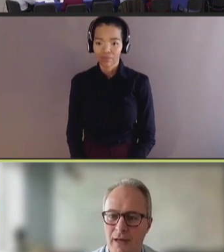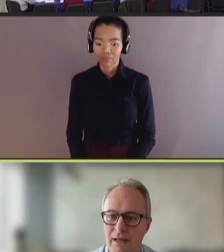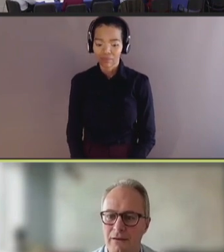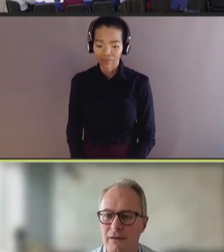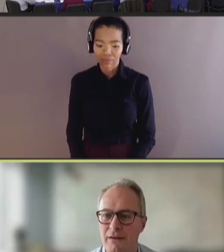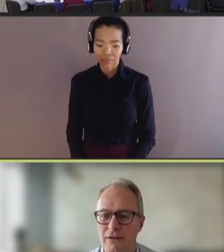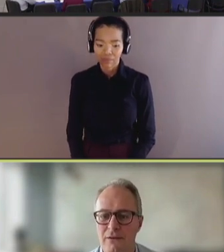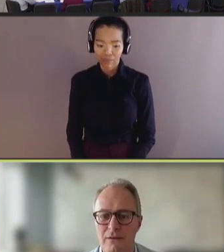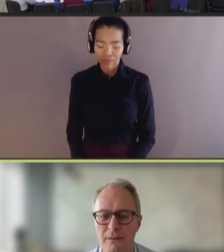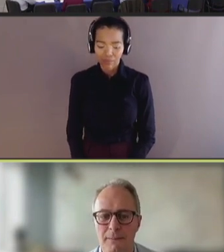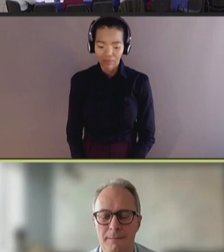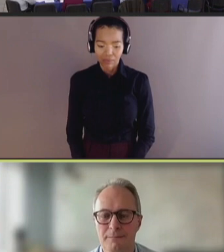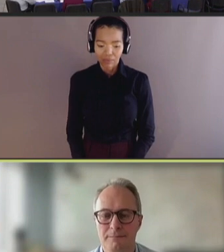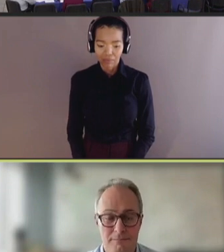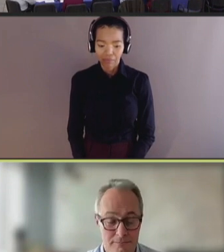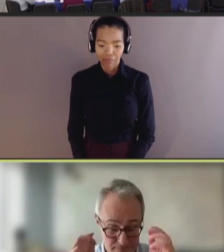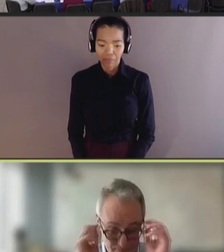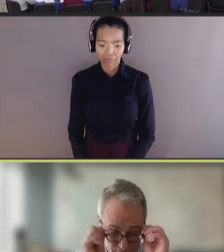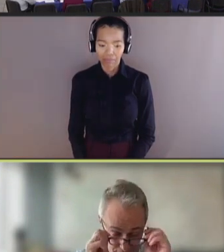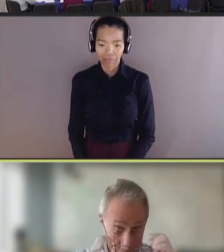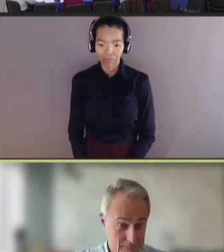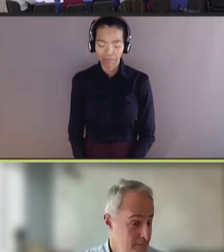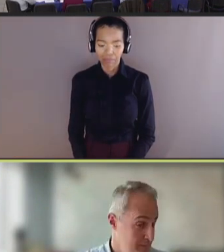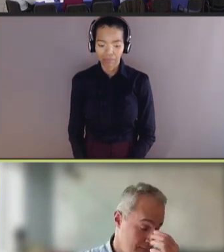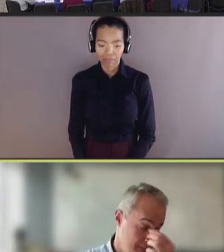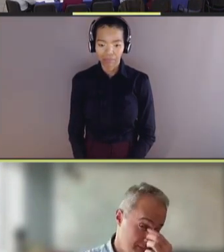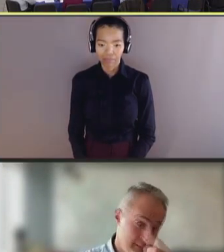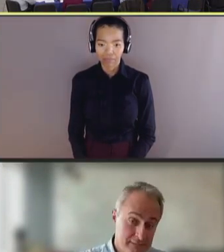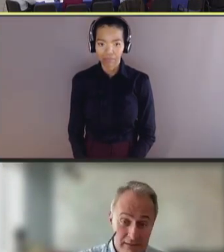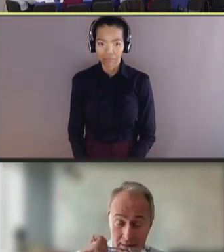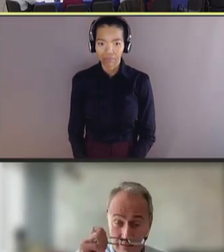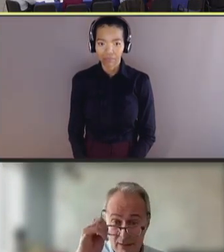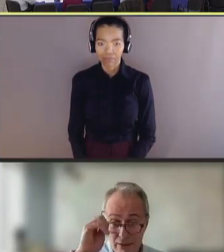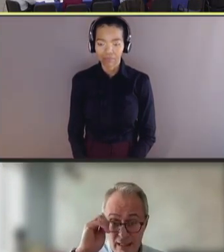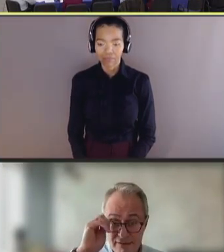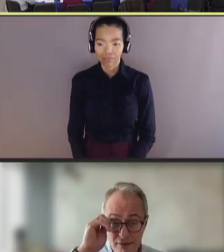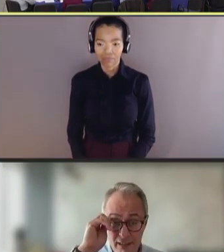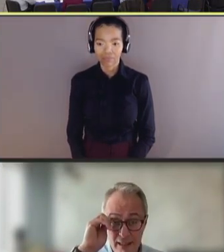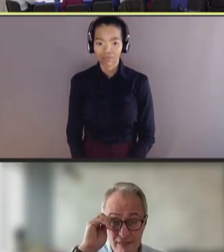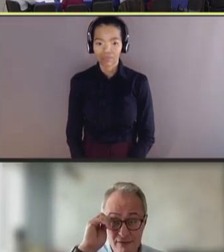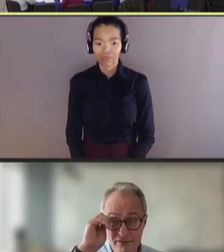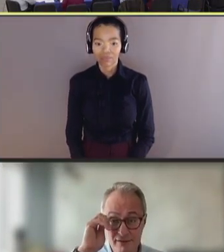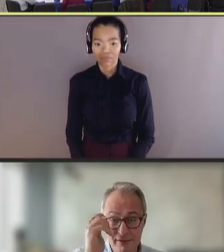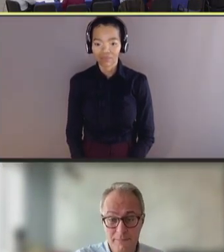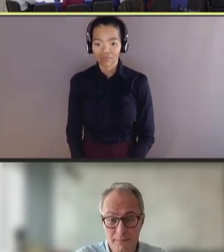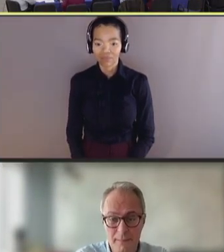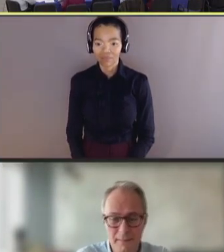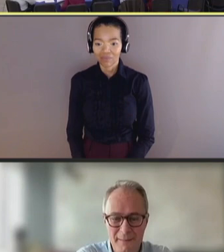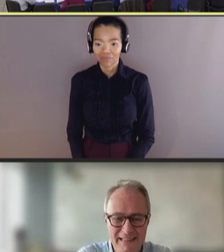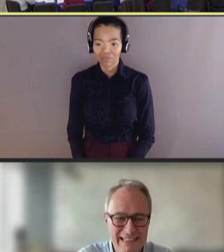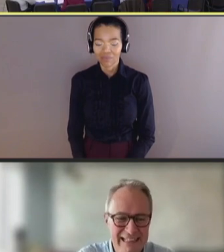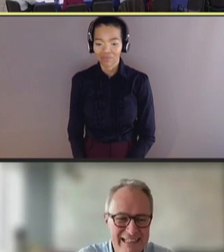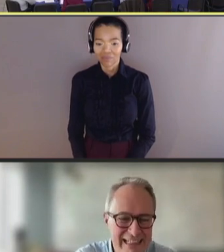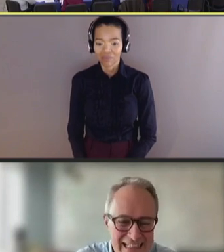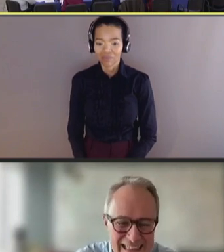Robert Hopkins: There you go. Well -- Maziar Divangahi: That's not mine, actually. >> Robert Hopkins: Skip forward until